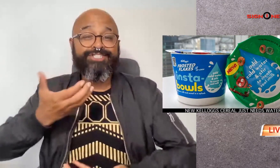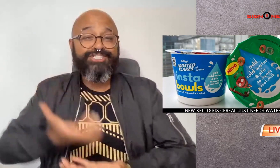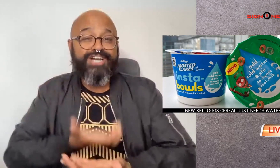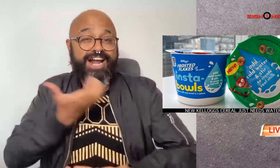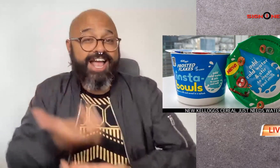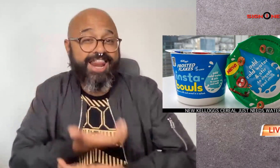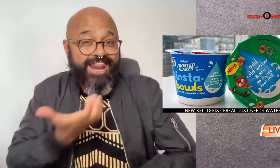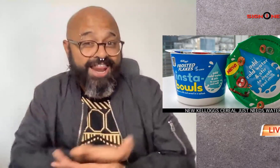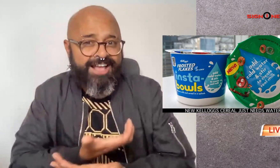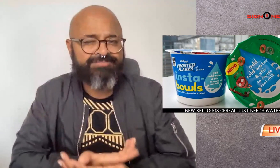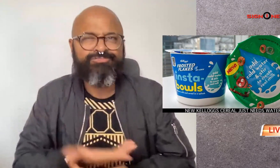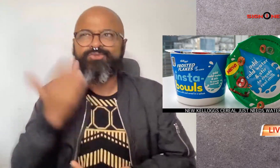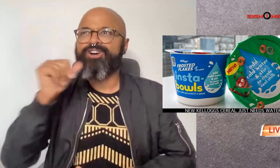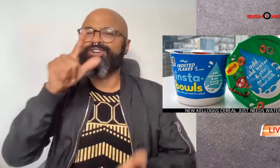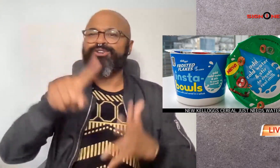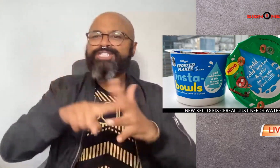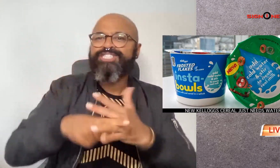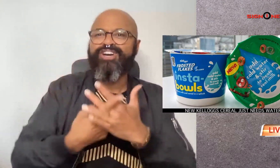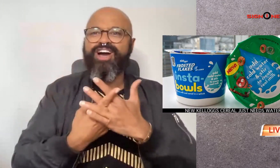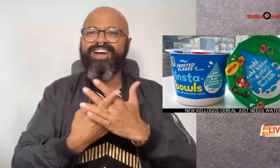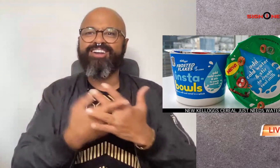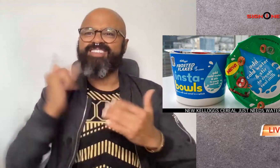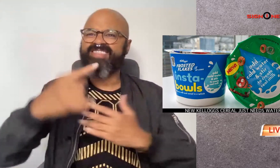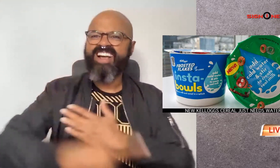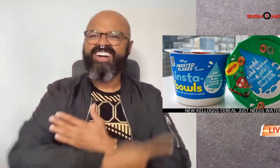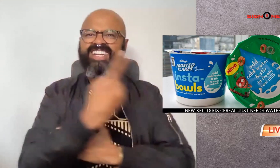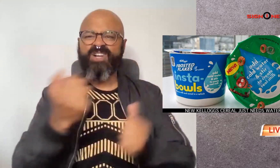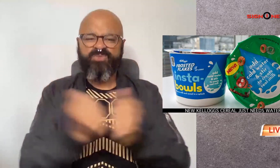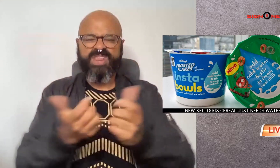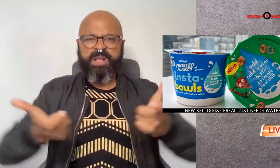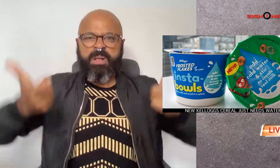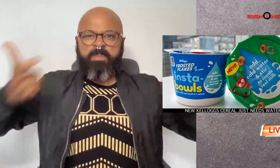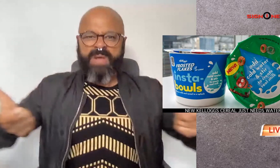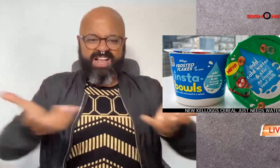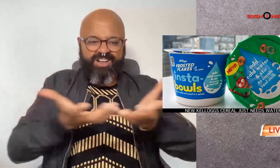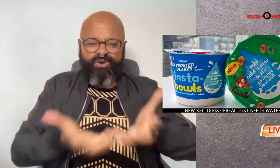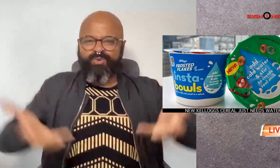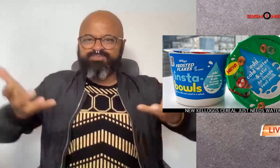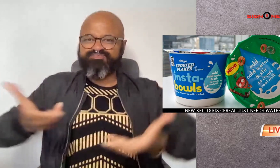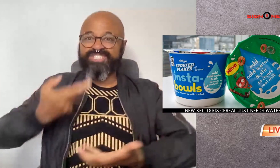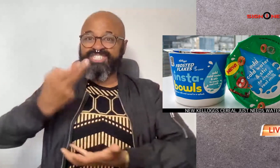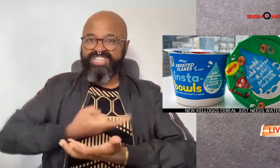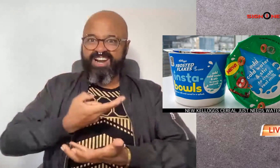if you are a cereal lover don't you just love starting the day with a big bowl of cereal